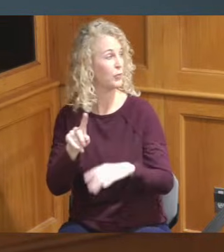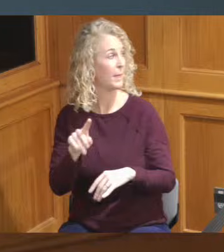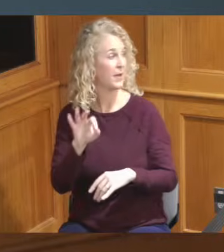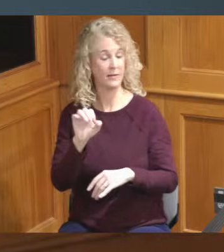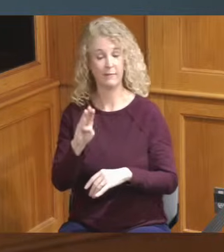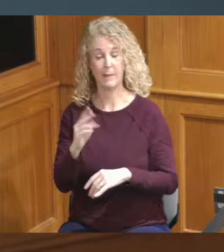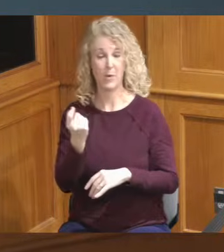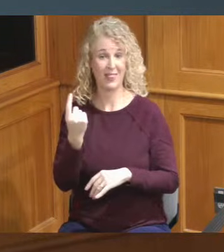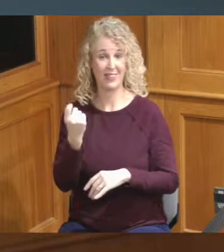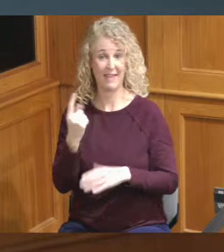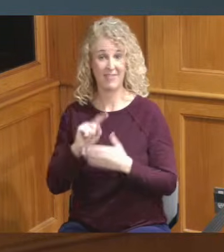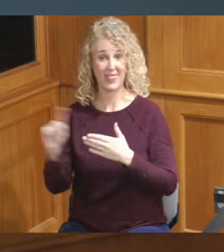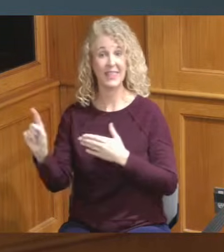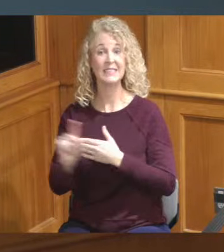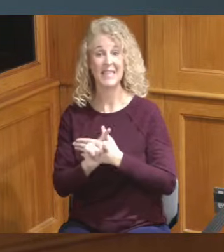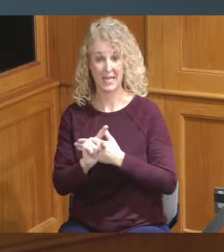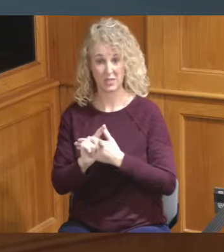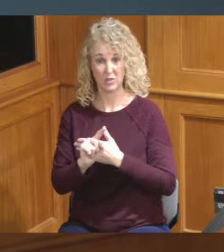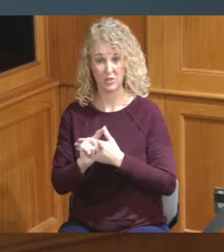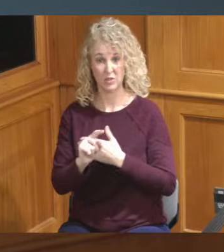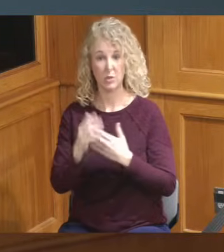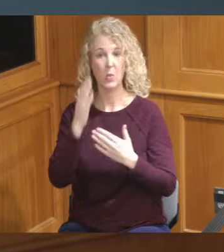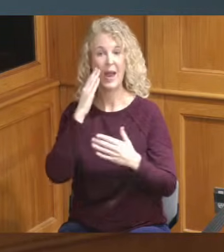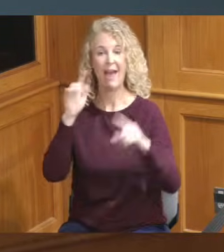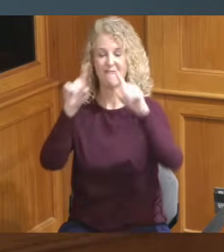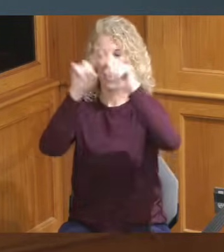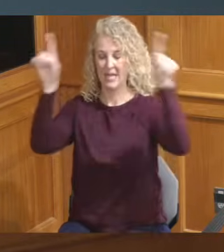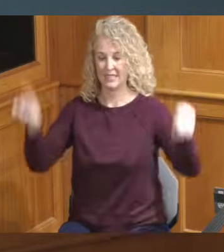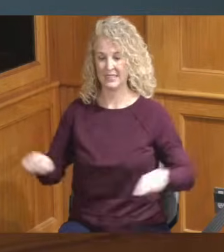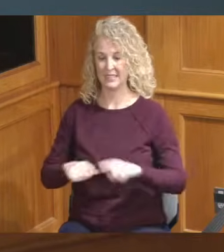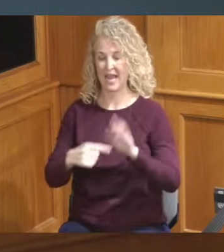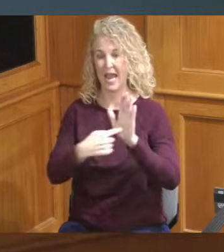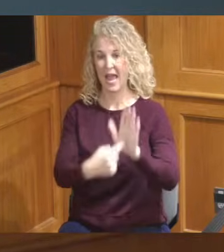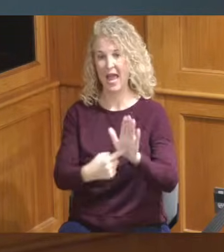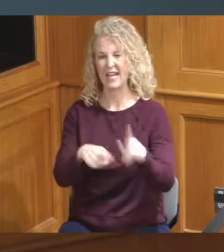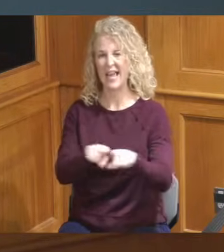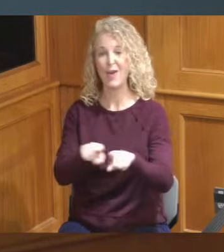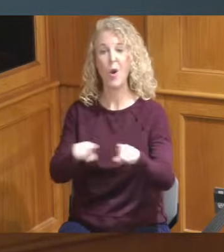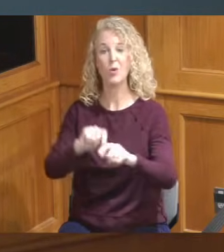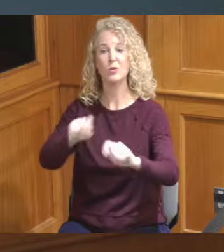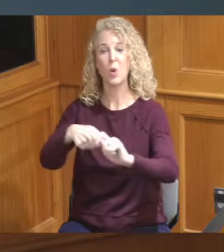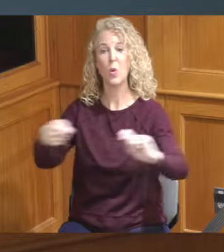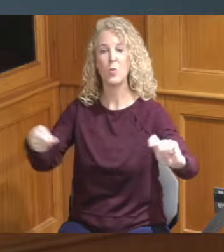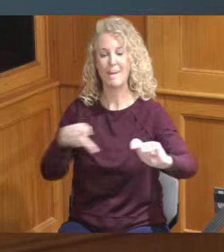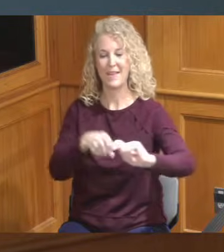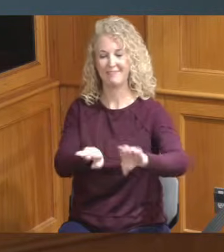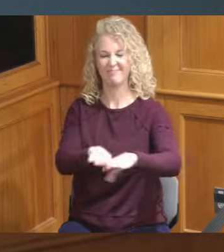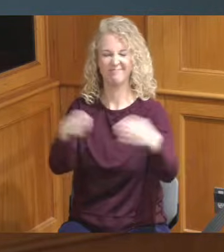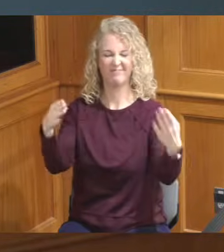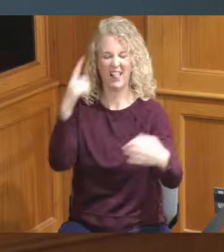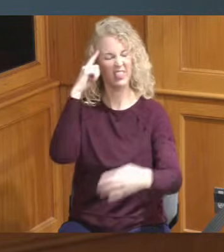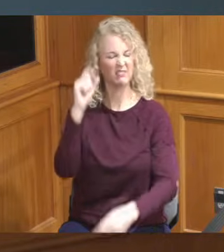the 11th we will have a sign reveal and also a ribbon cutting starting around 10 10:30 and then